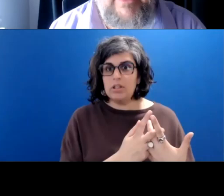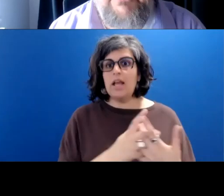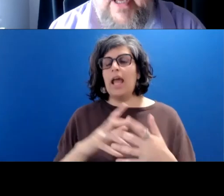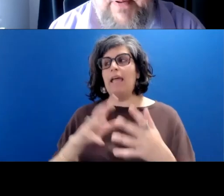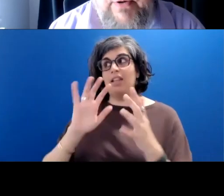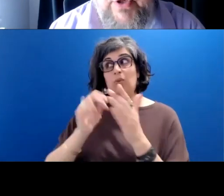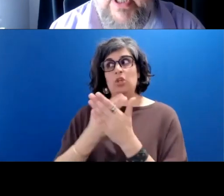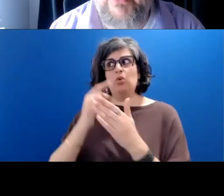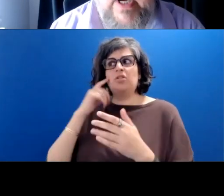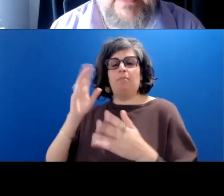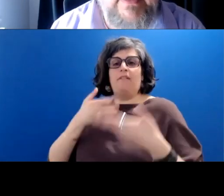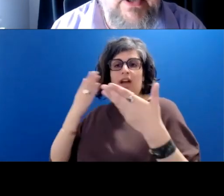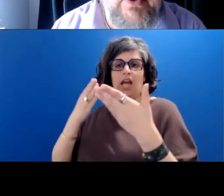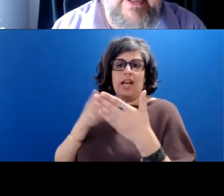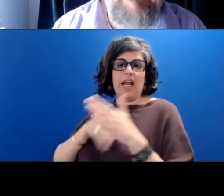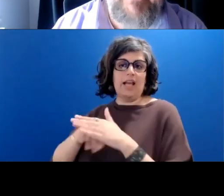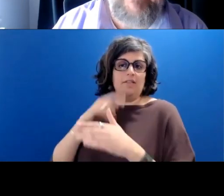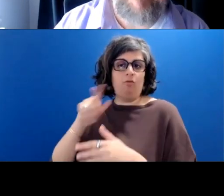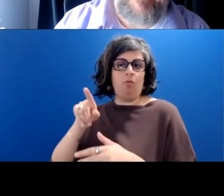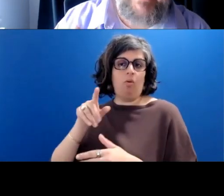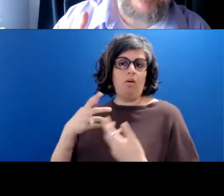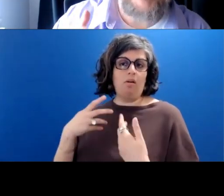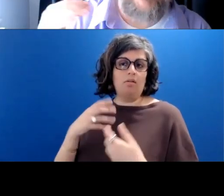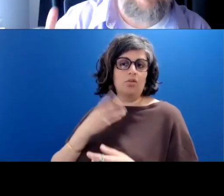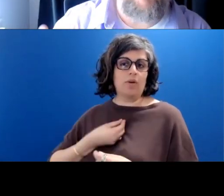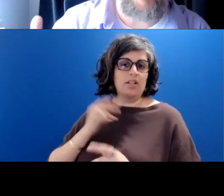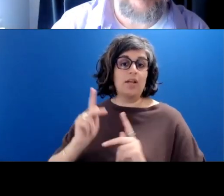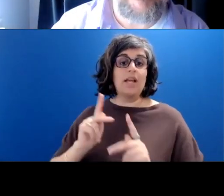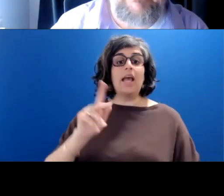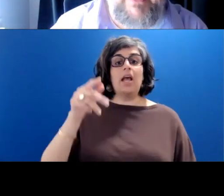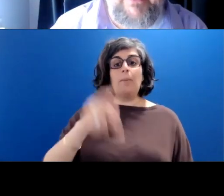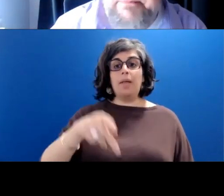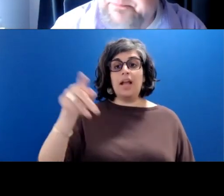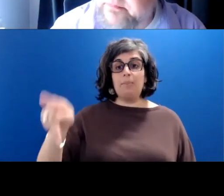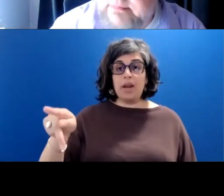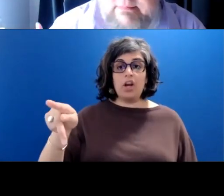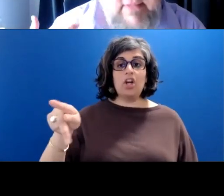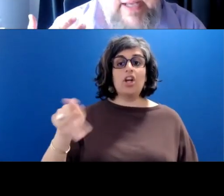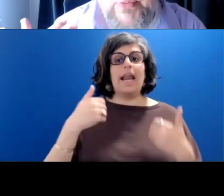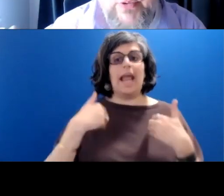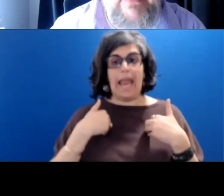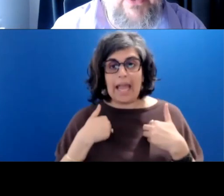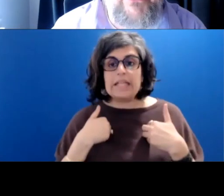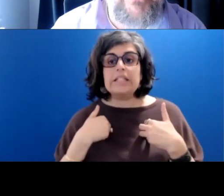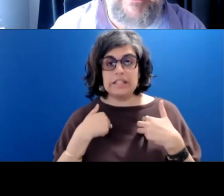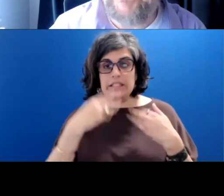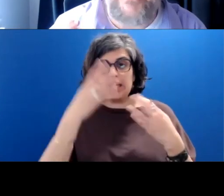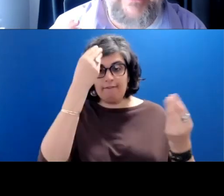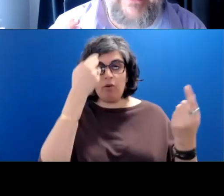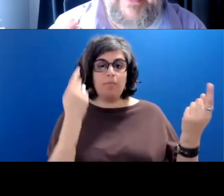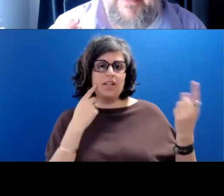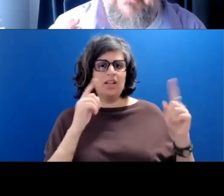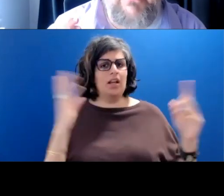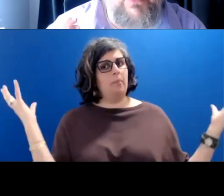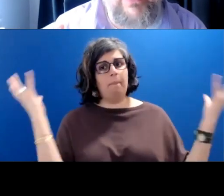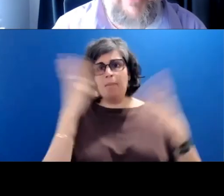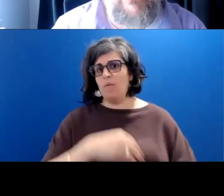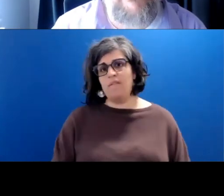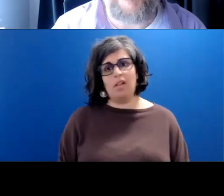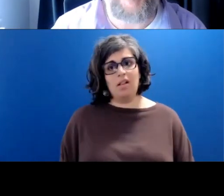And Planned Parenthood across the country has an informed consent model and it's really beautiful and it's really, really powerful.